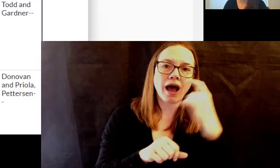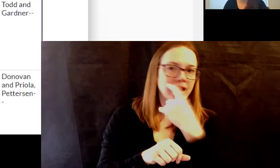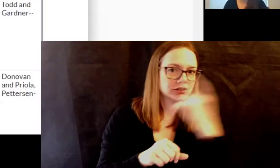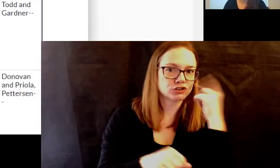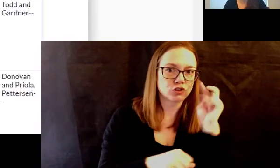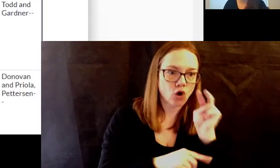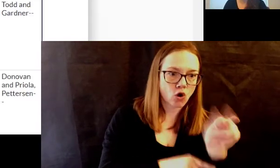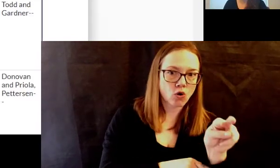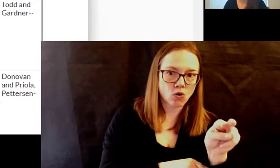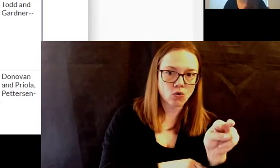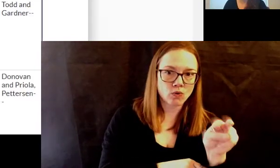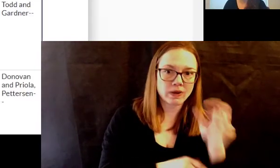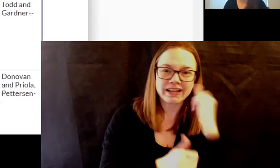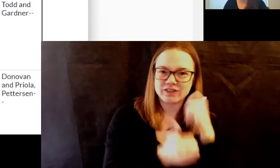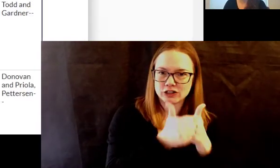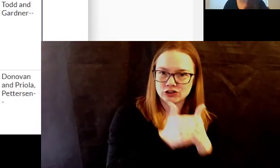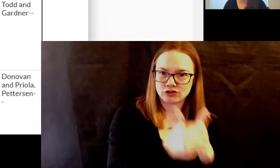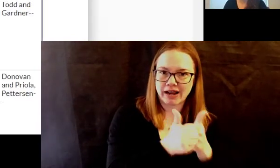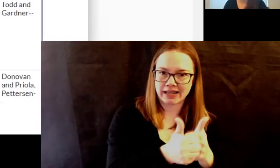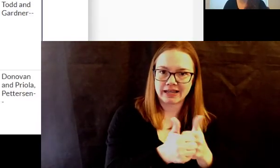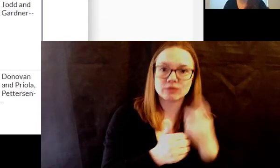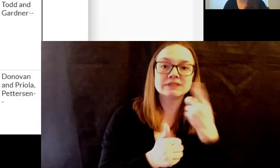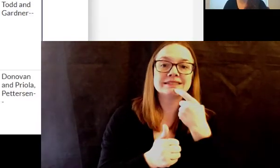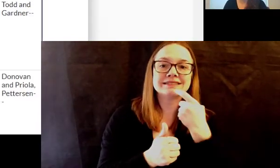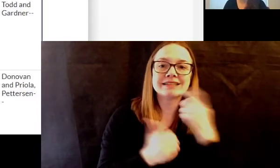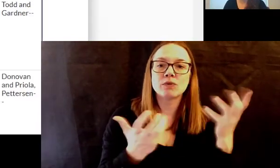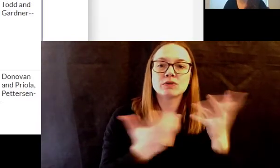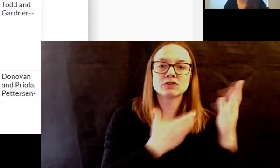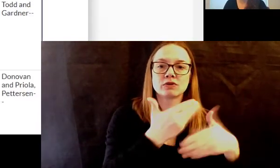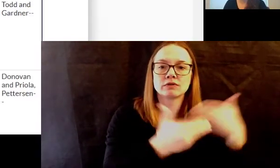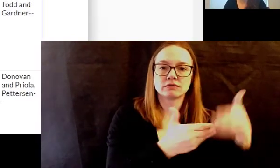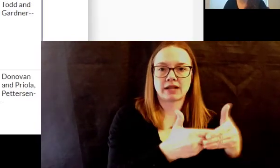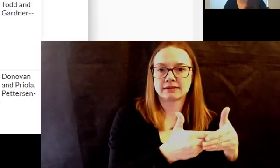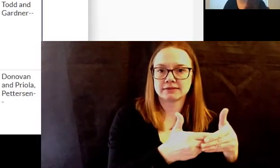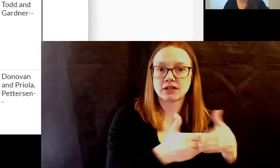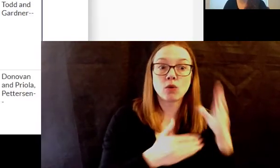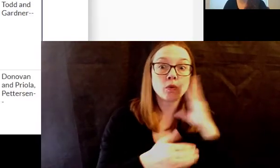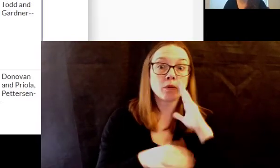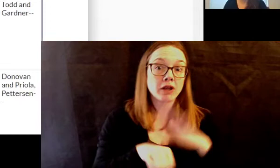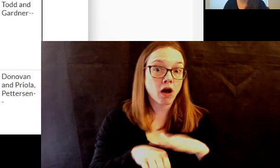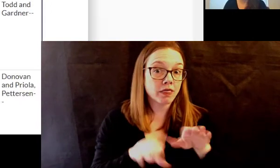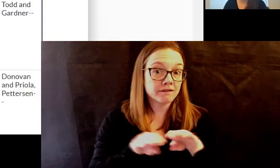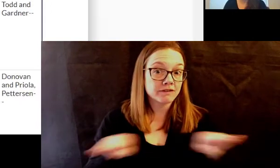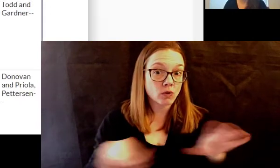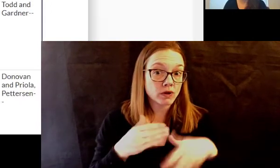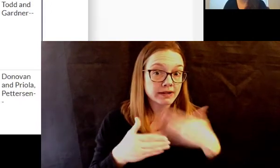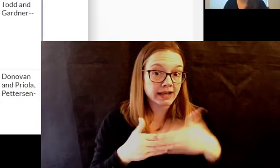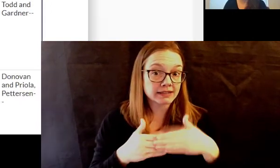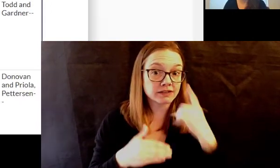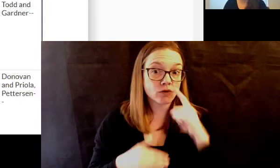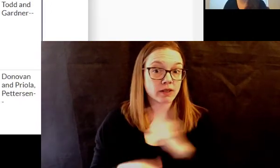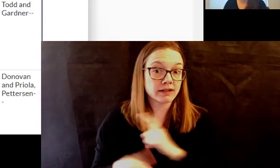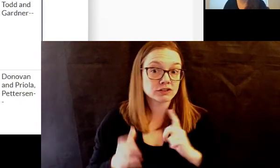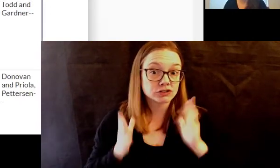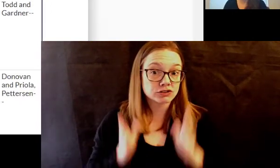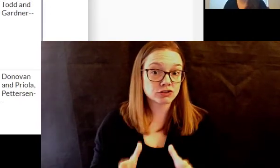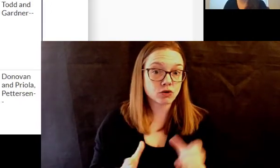Is it going to be on the floor next for legislators to work on or is it going to be in committee next where testimony would welcome?